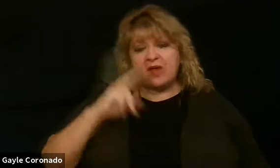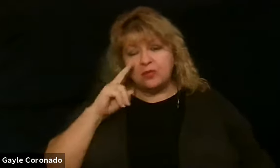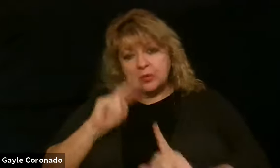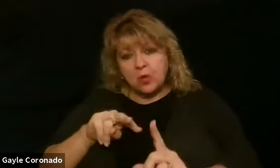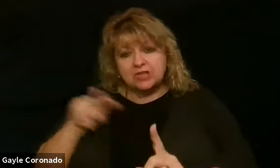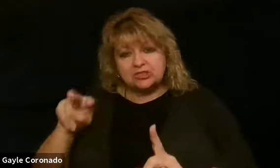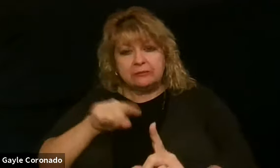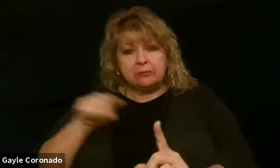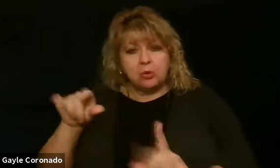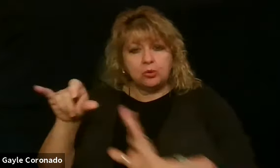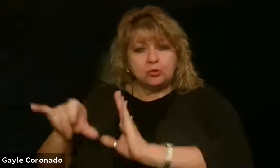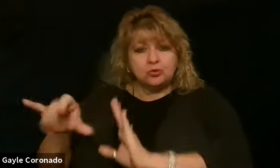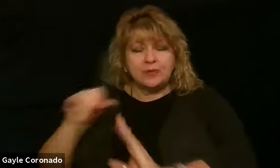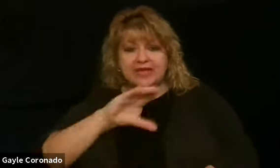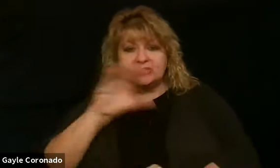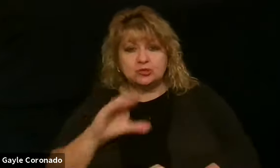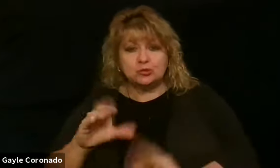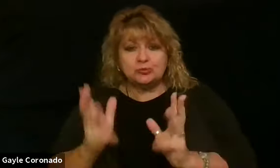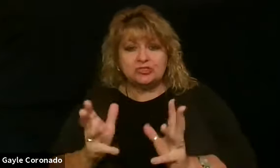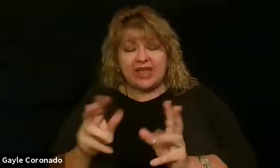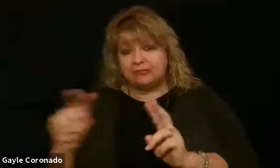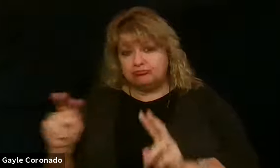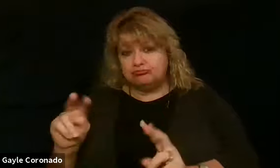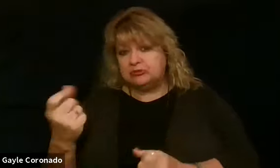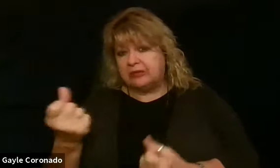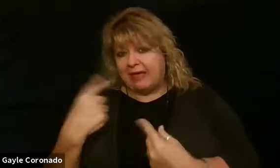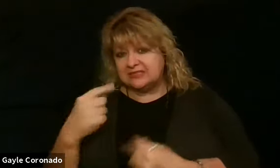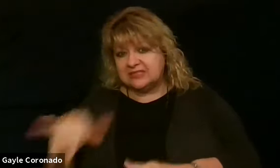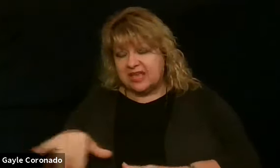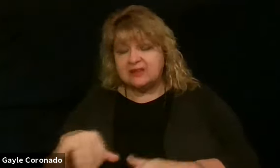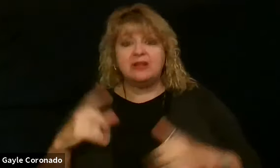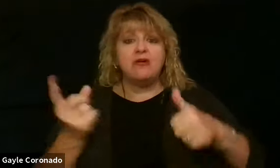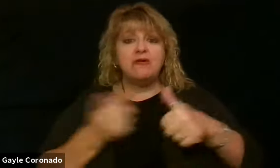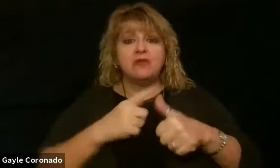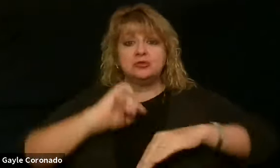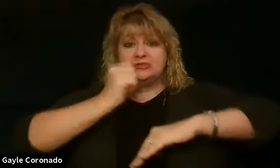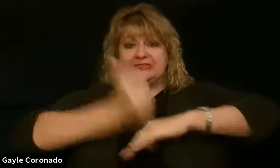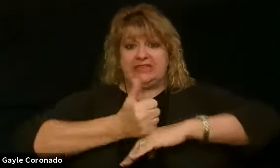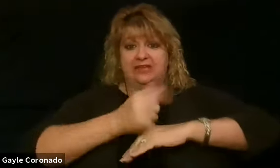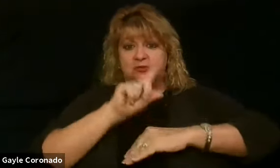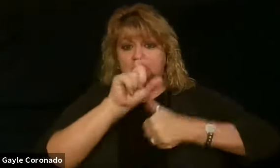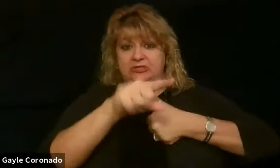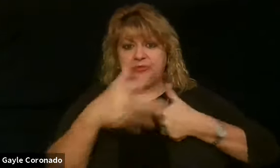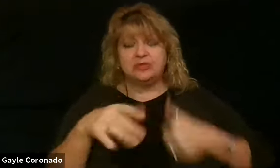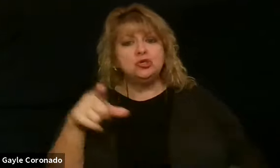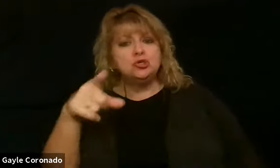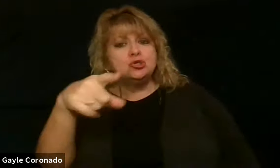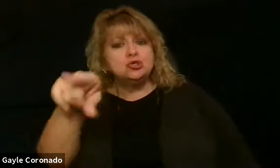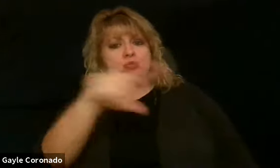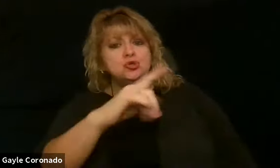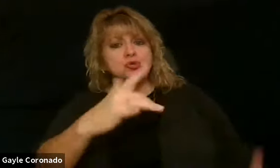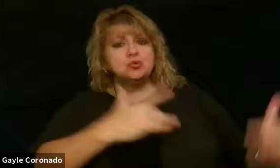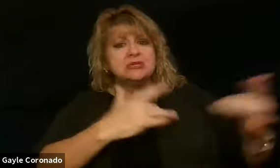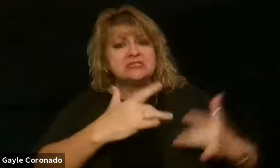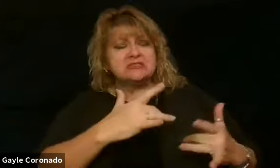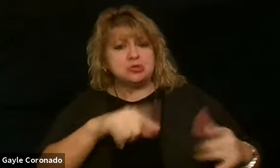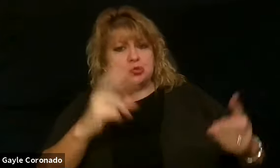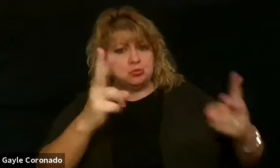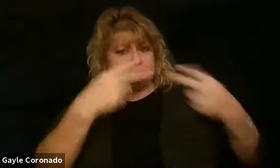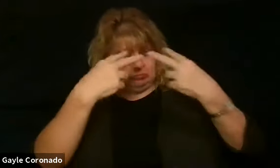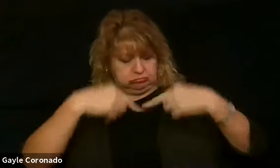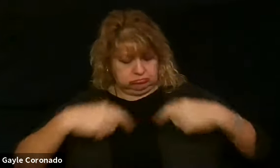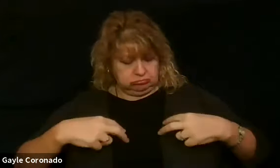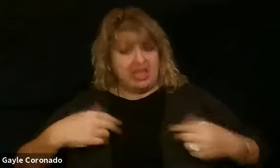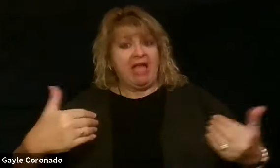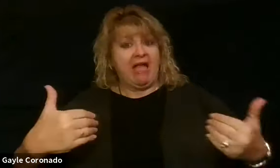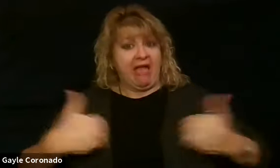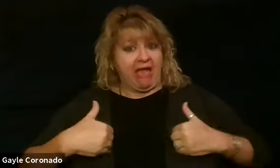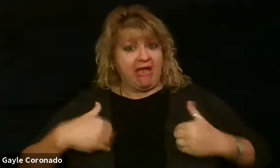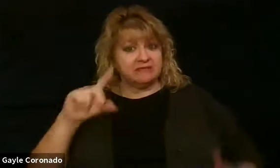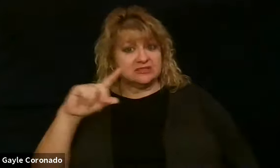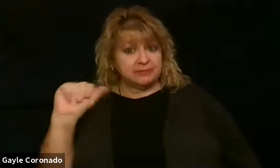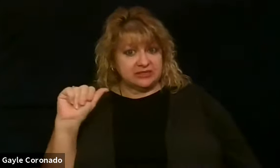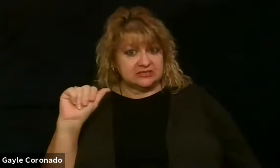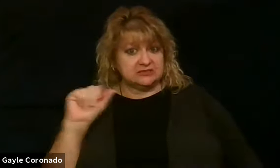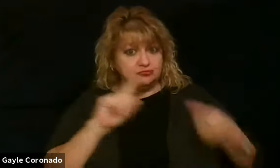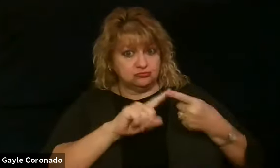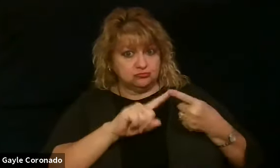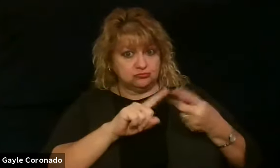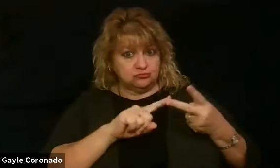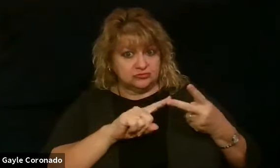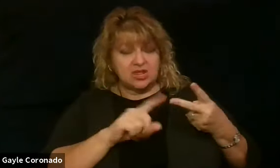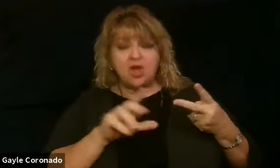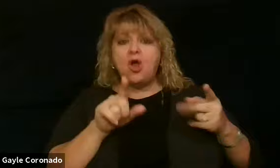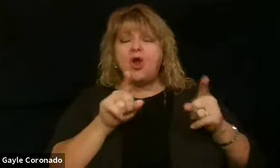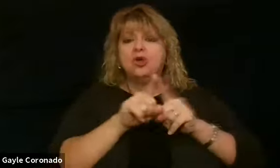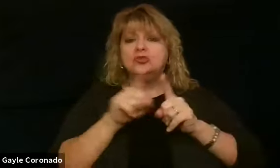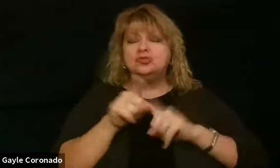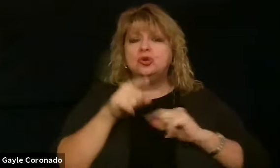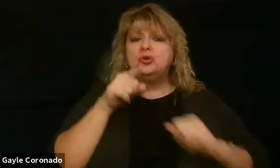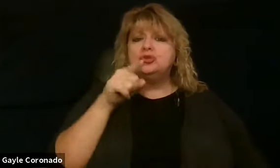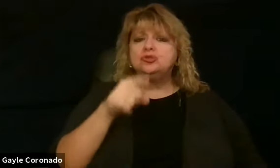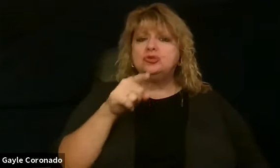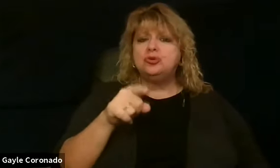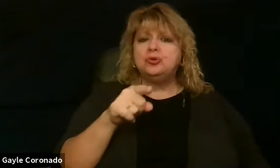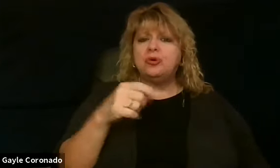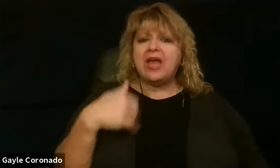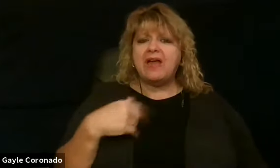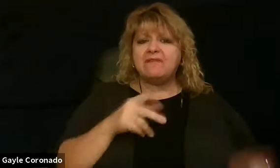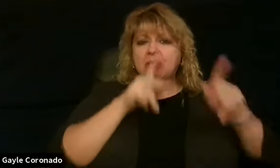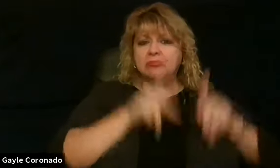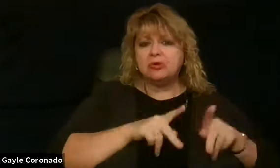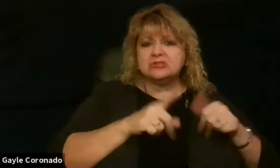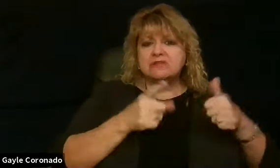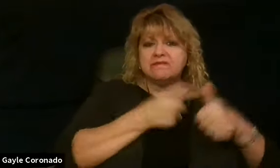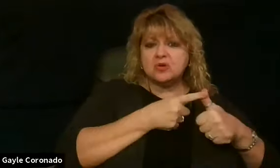So, let's without further ado let's go into our first question. So that first question is, Do you consider yourself as having a disability. And if you do, do you have a preference for person first or identity first language.